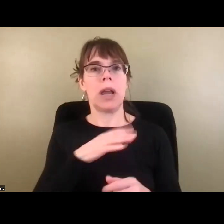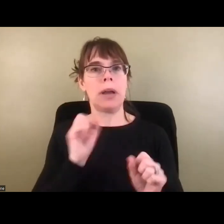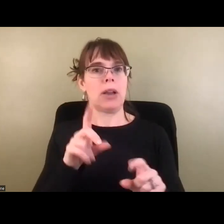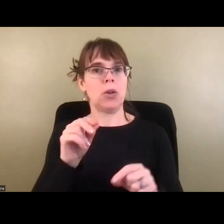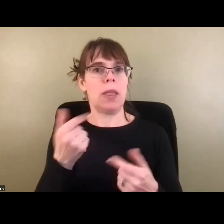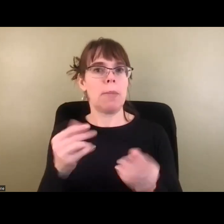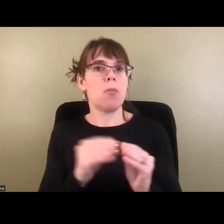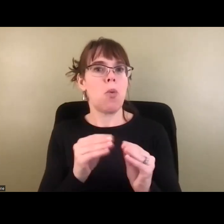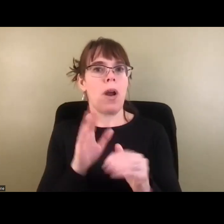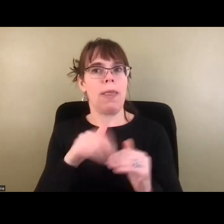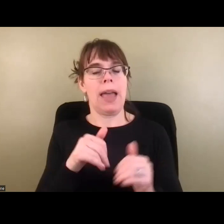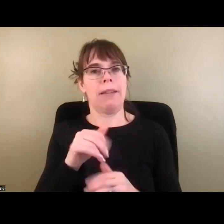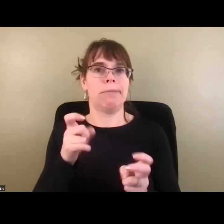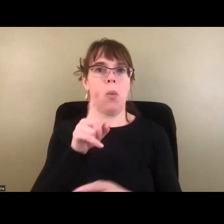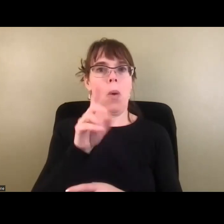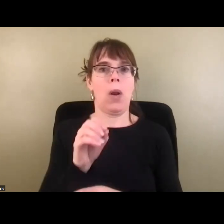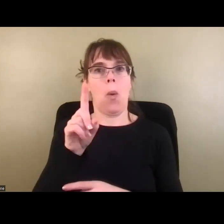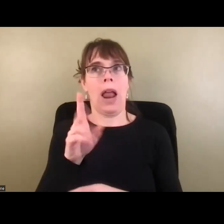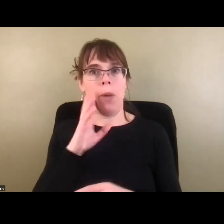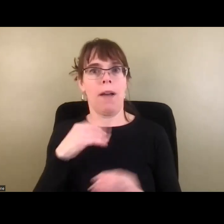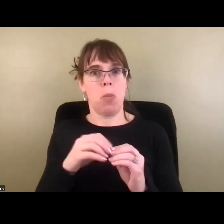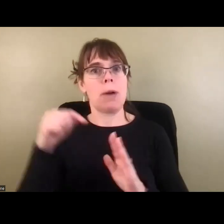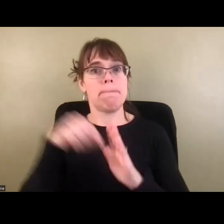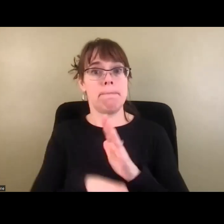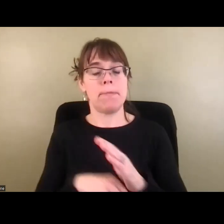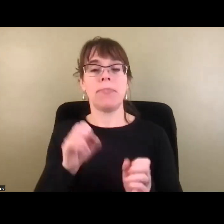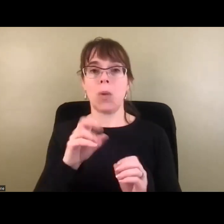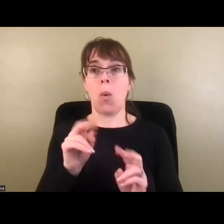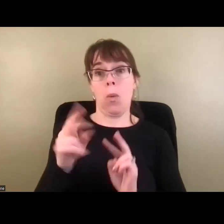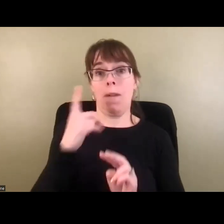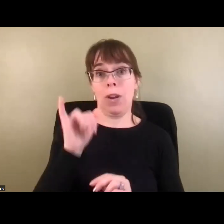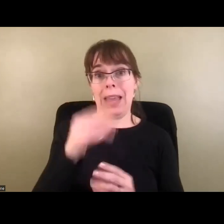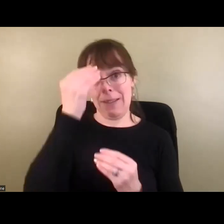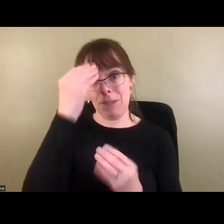bit more than 101 information and education. So look out for that information coming up.